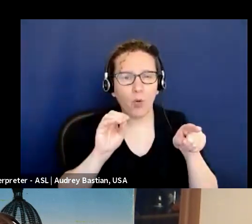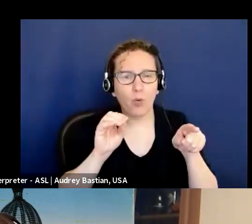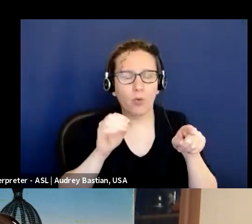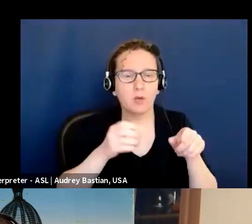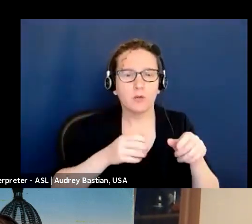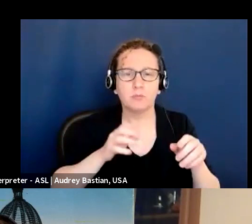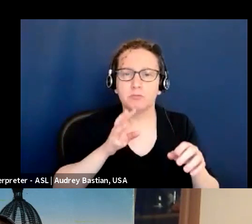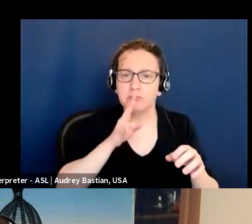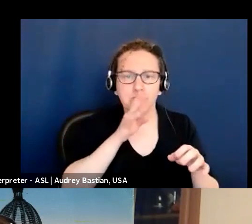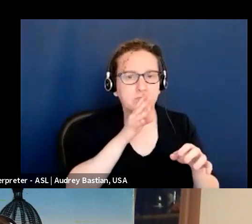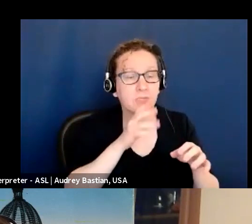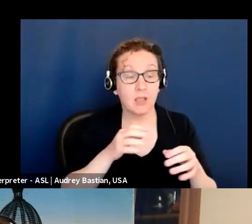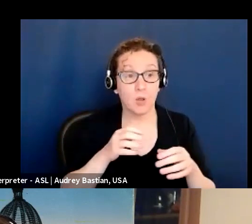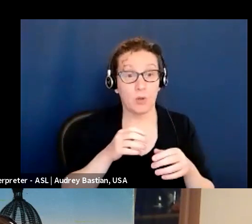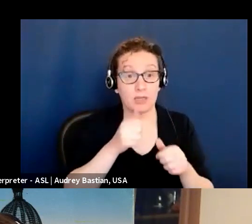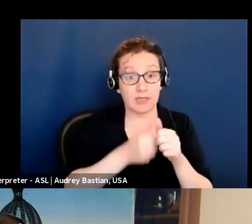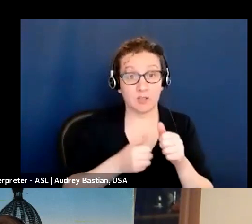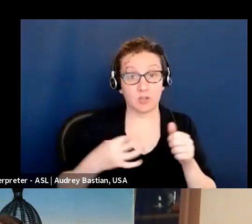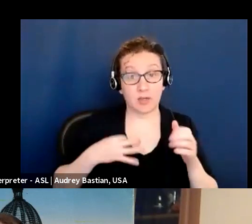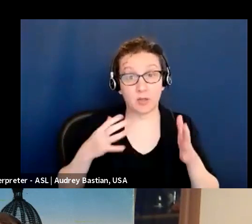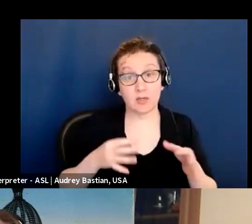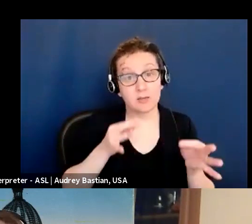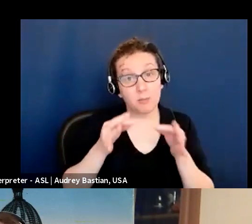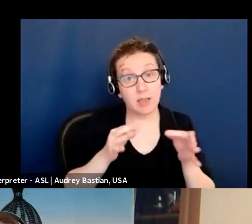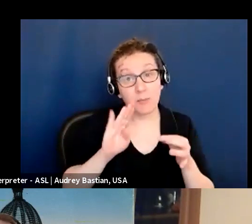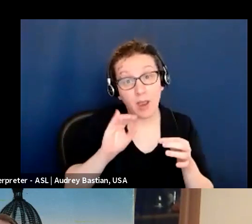each candidate had explained their bios and why they want to go to Germany,